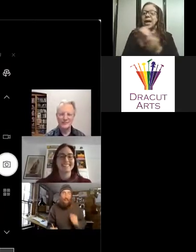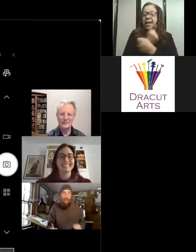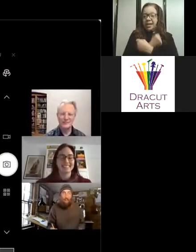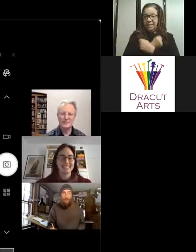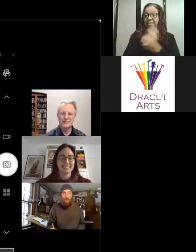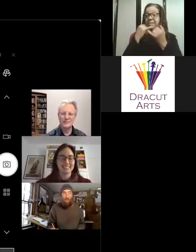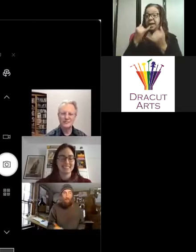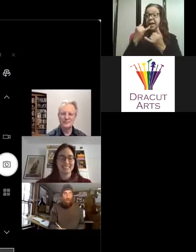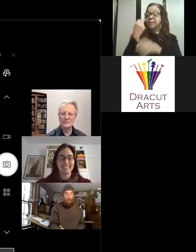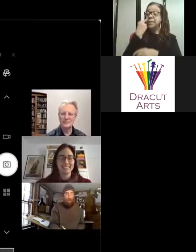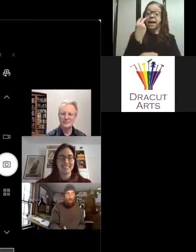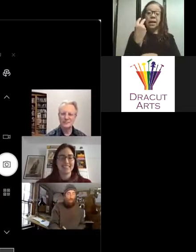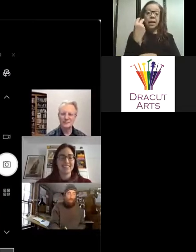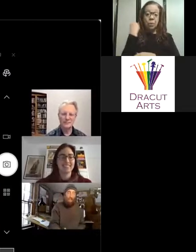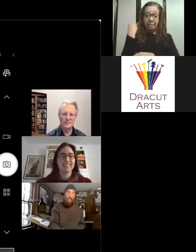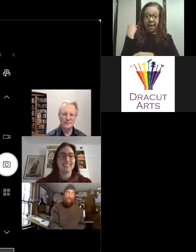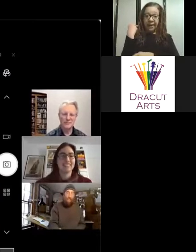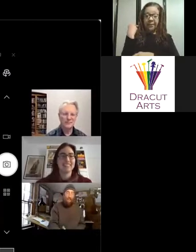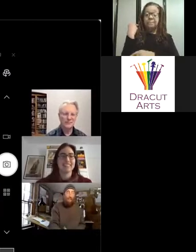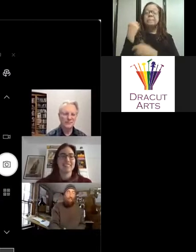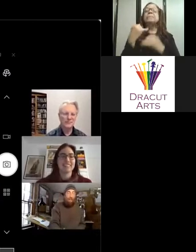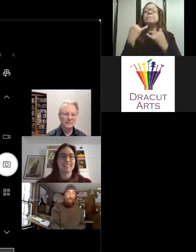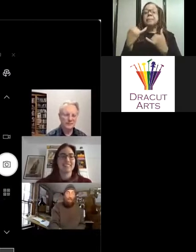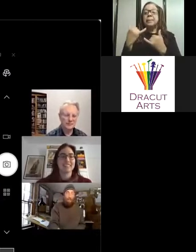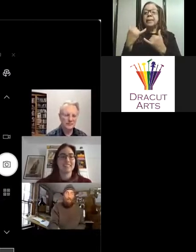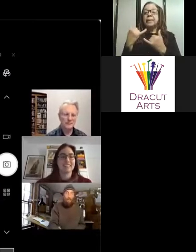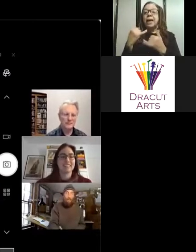back on it, what I love about comics is that-- what I love about cartooning is,